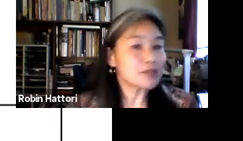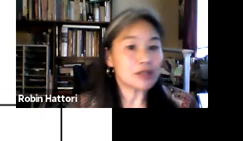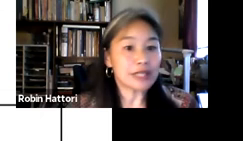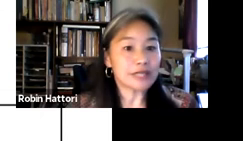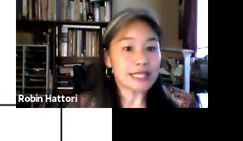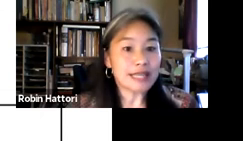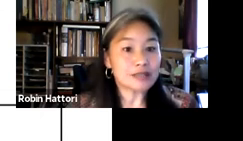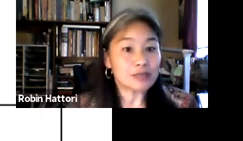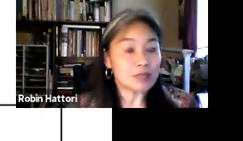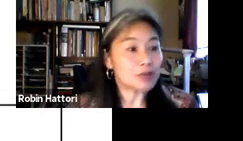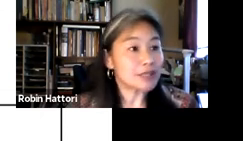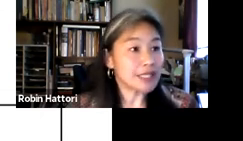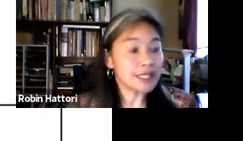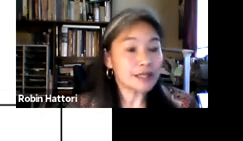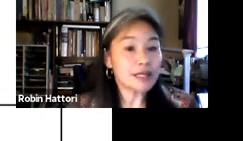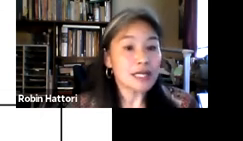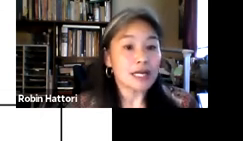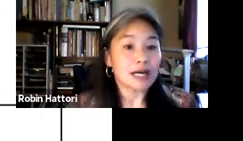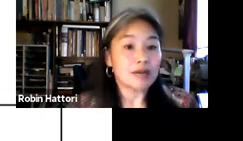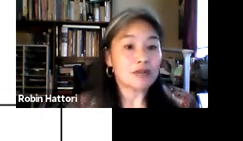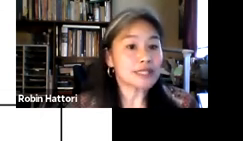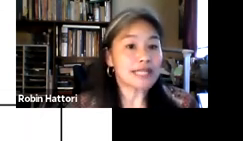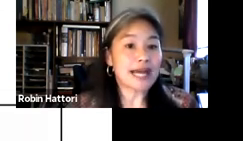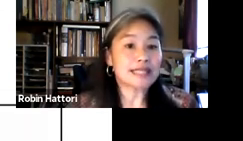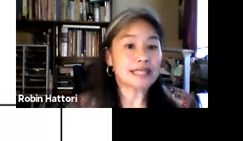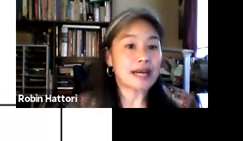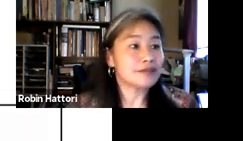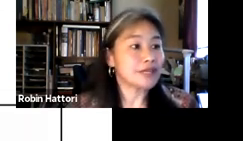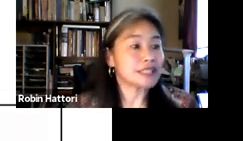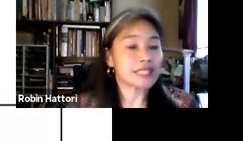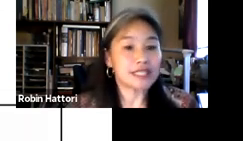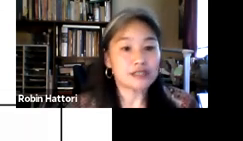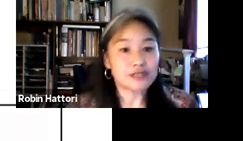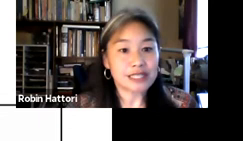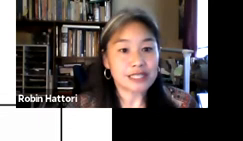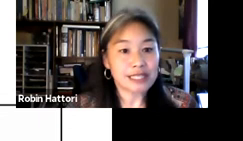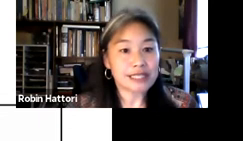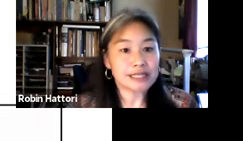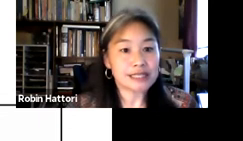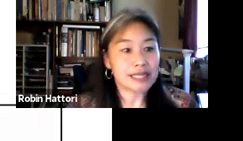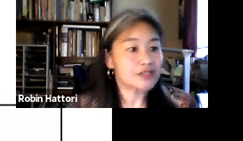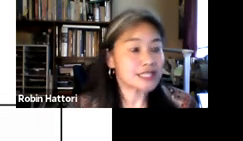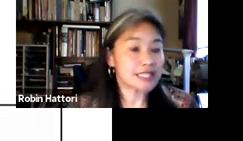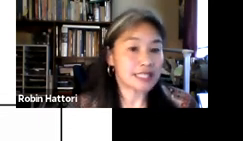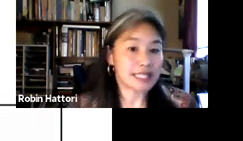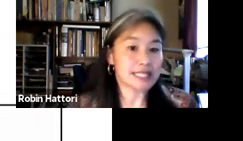children and my mother and is the youngest of those nine. My